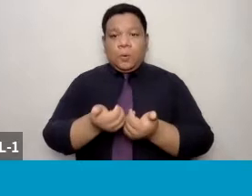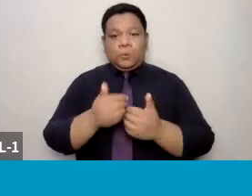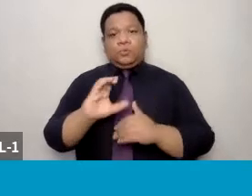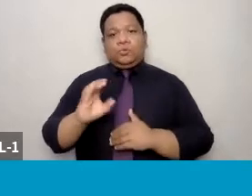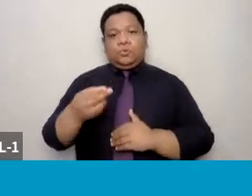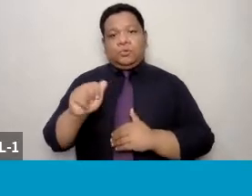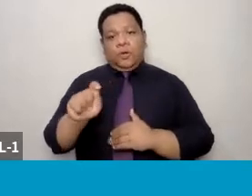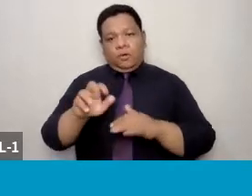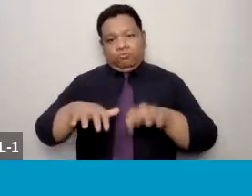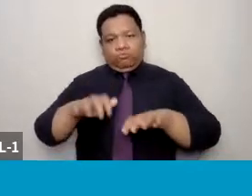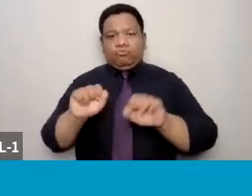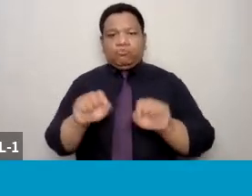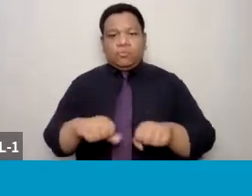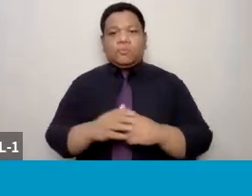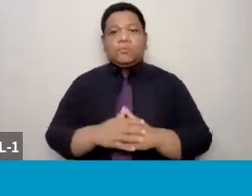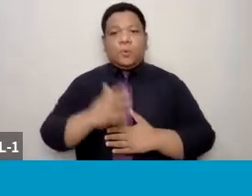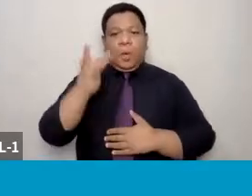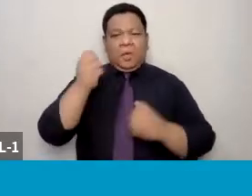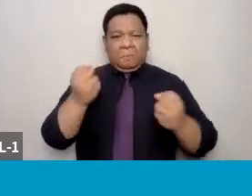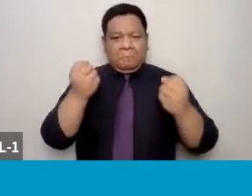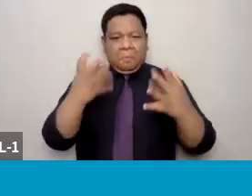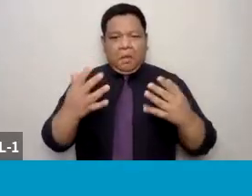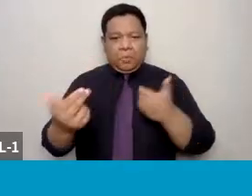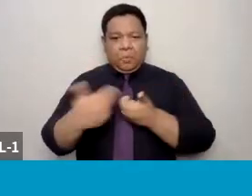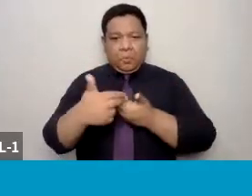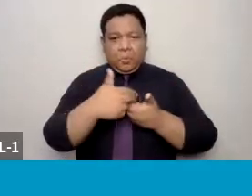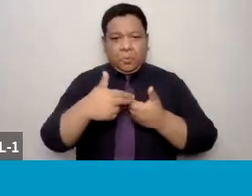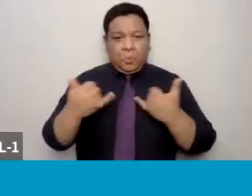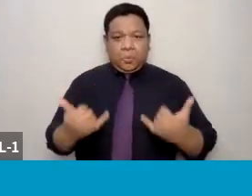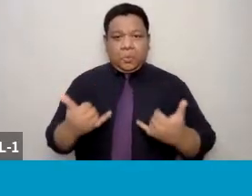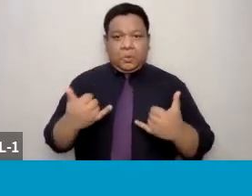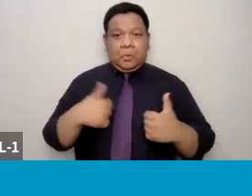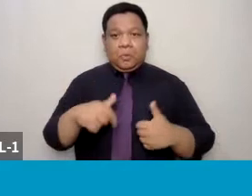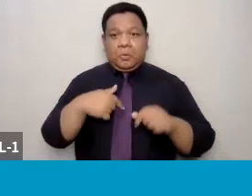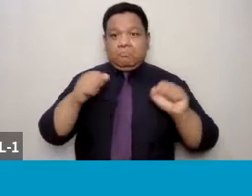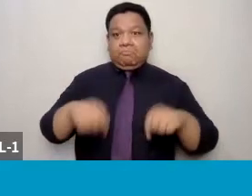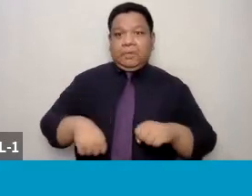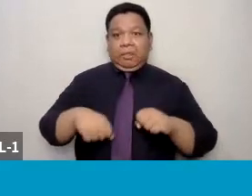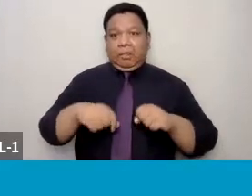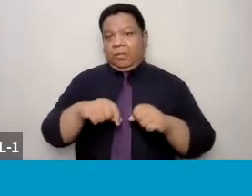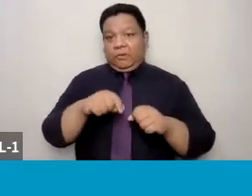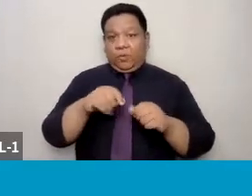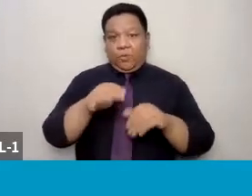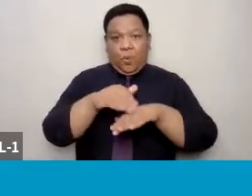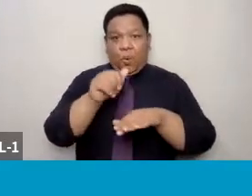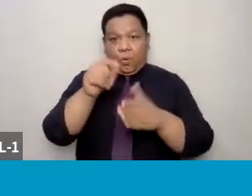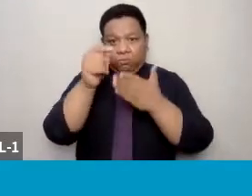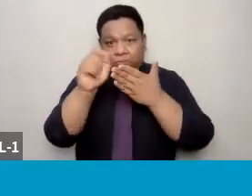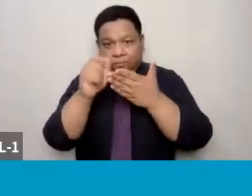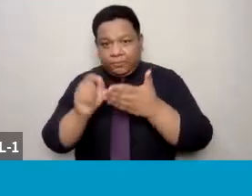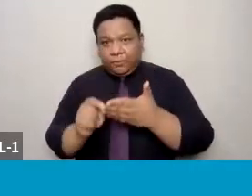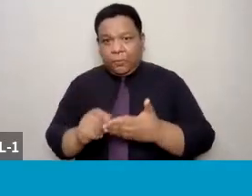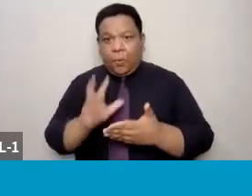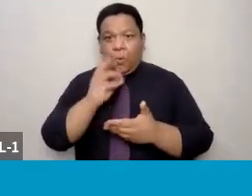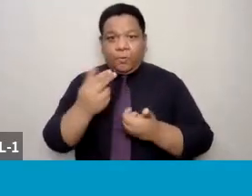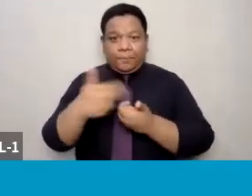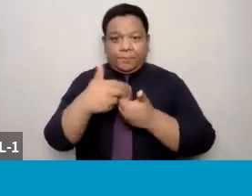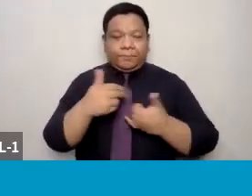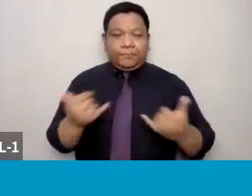Because of our big number of attendees today, we will not be able to call each one who wants to speak